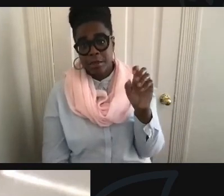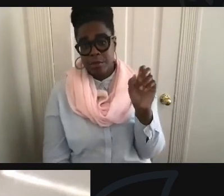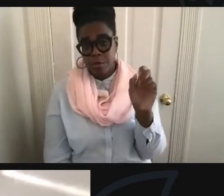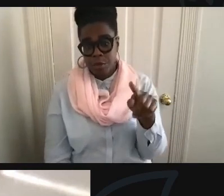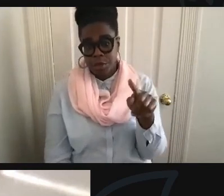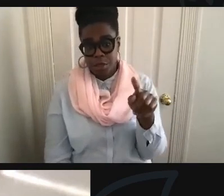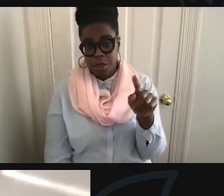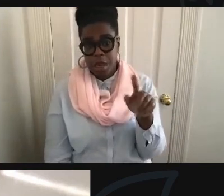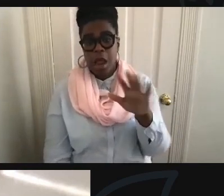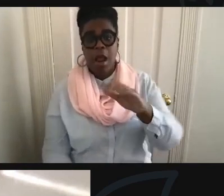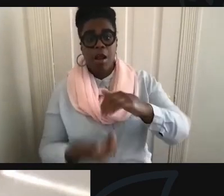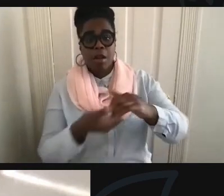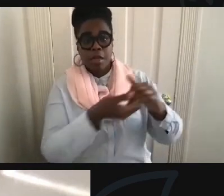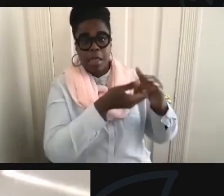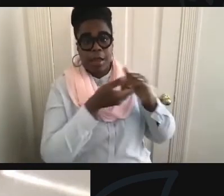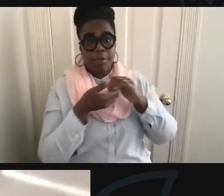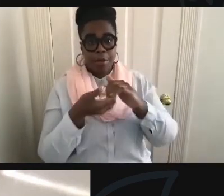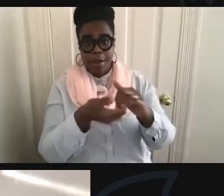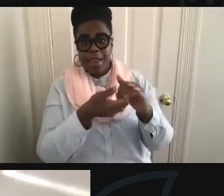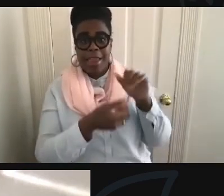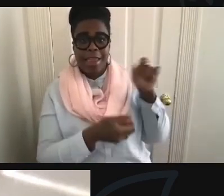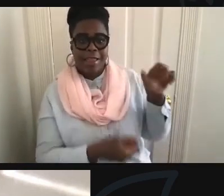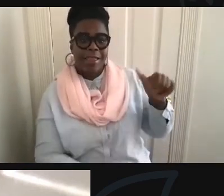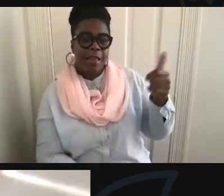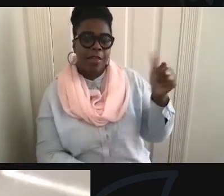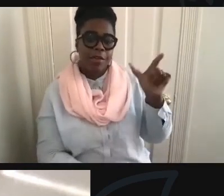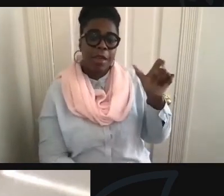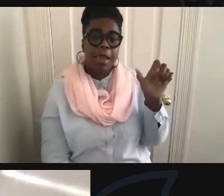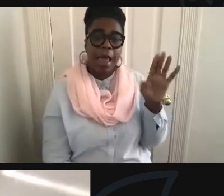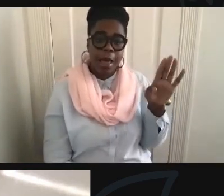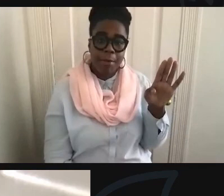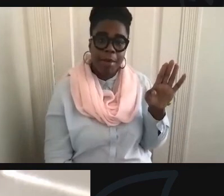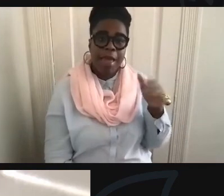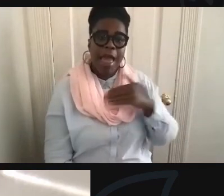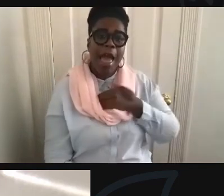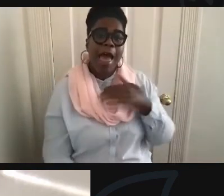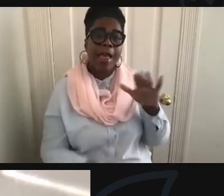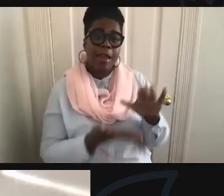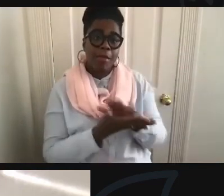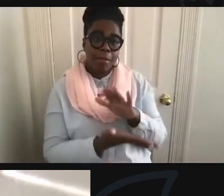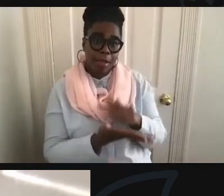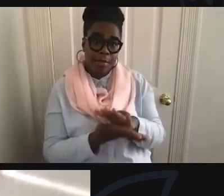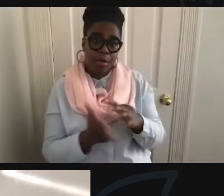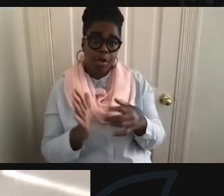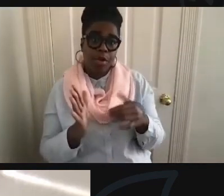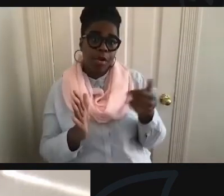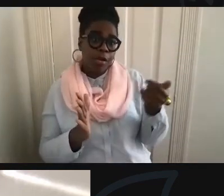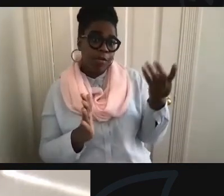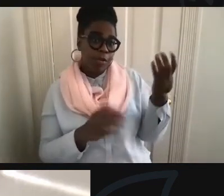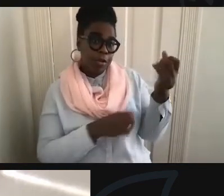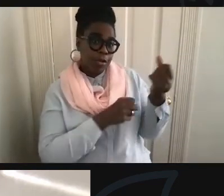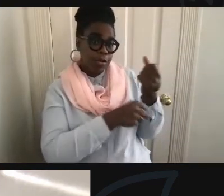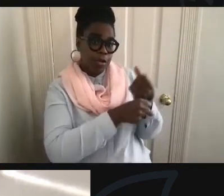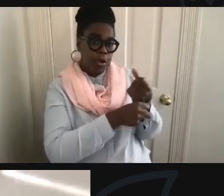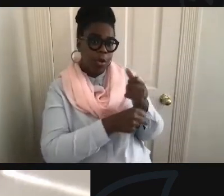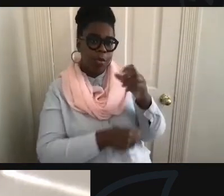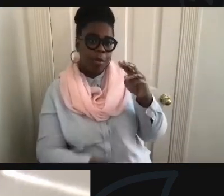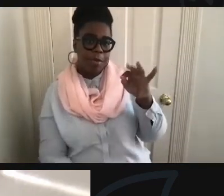collaborator Daniel receitas lab had a paper several years ago showing that the metabolism specifically of gamma delta T cells